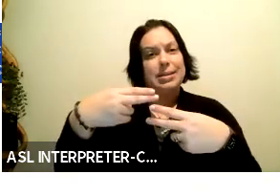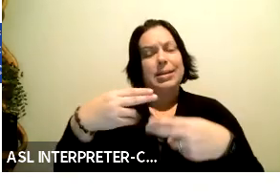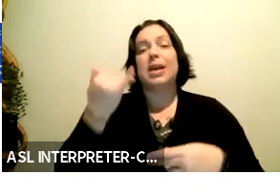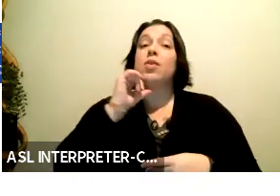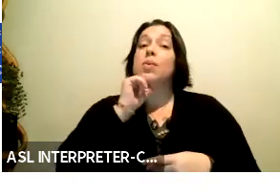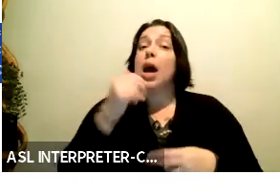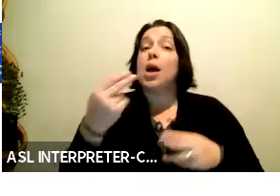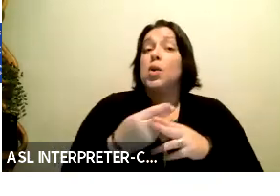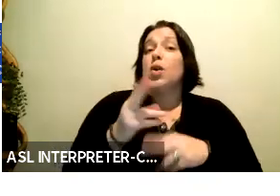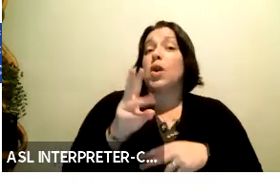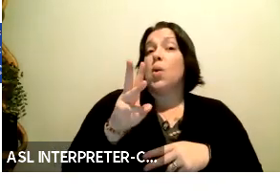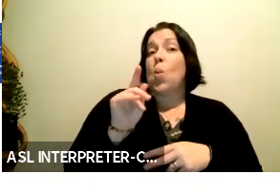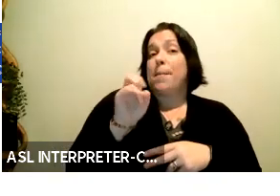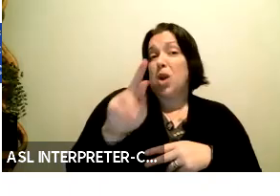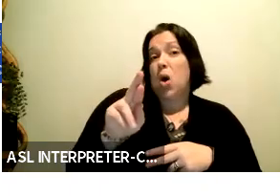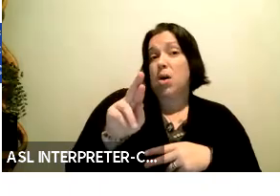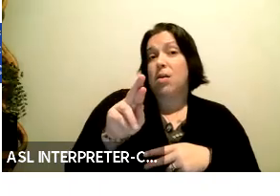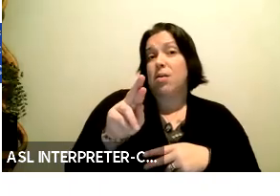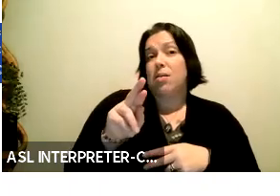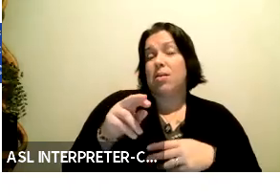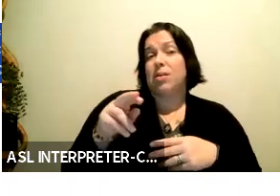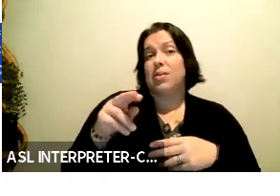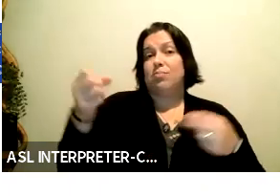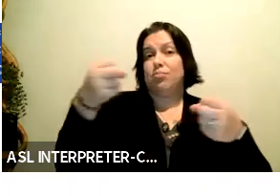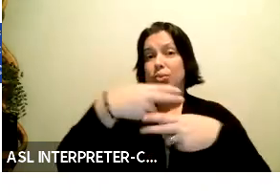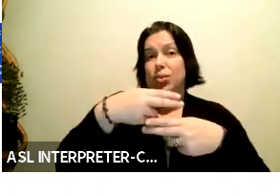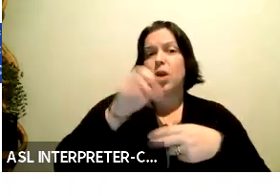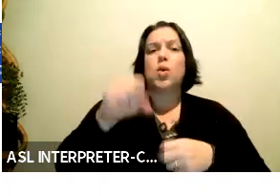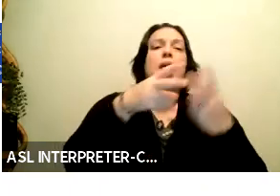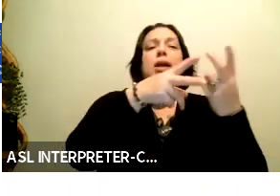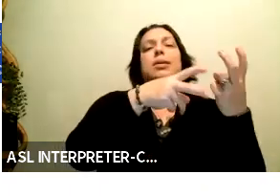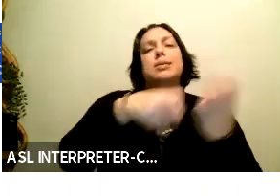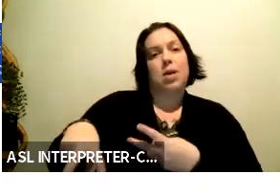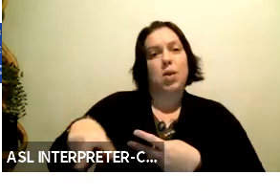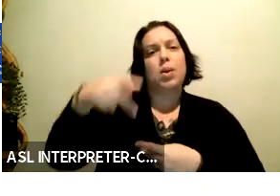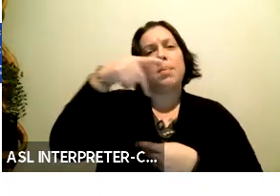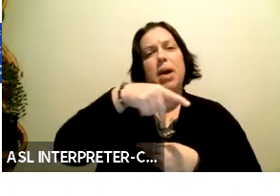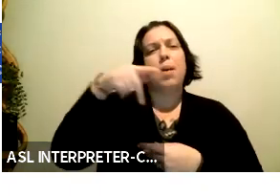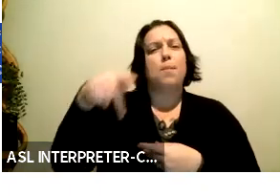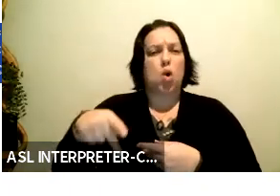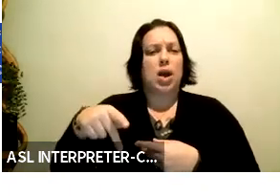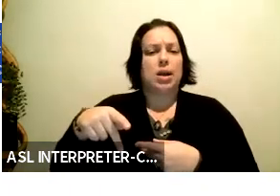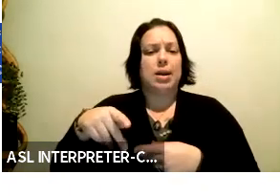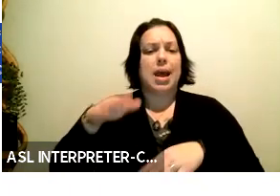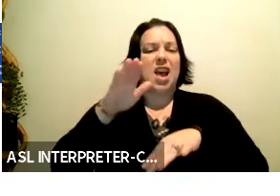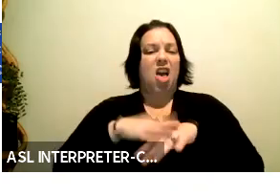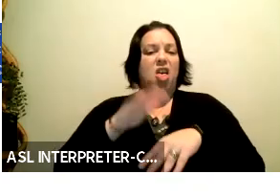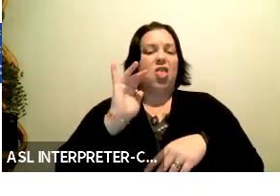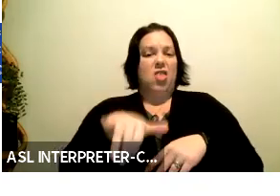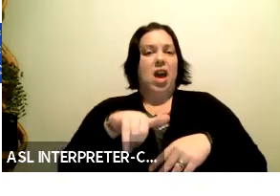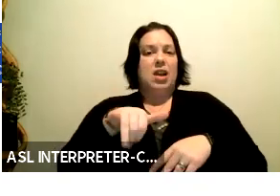platform, you can download a copy of today's PowerPoint presentation at ADApresentations.org